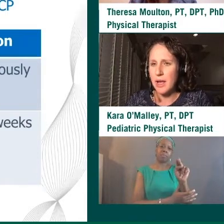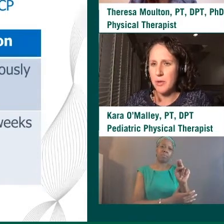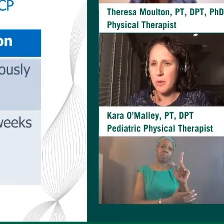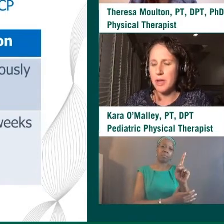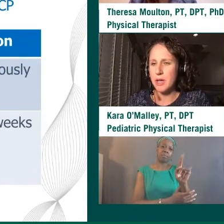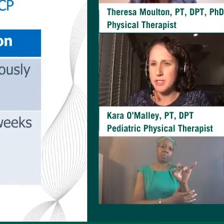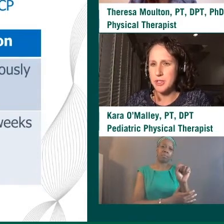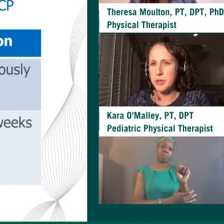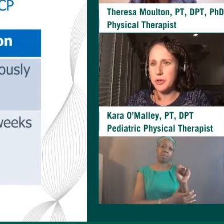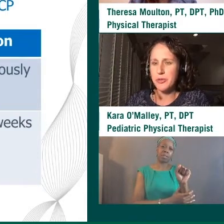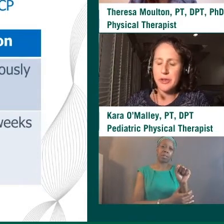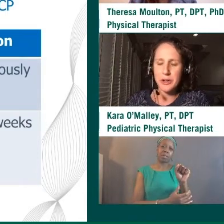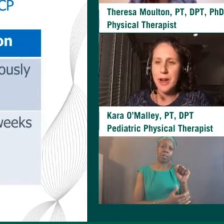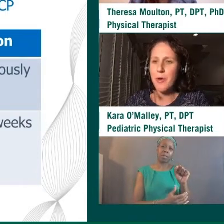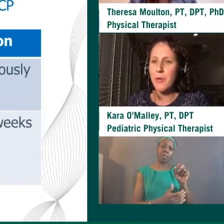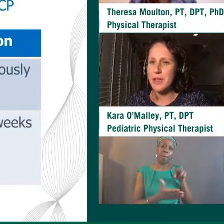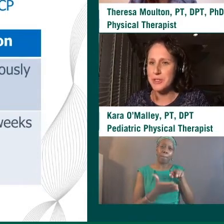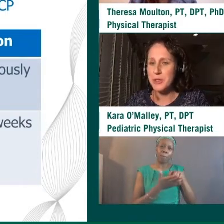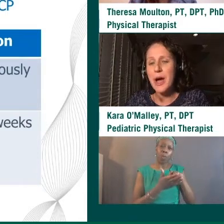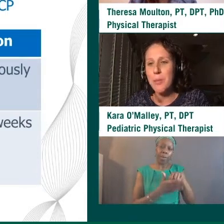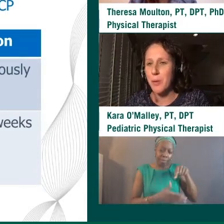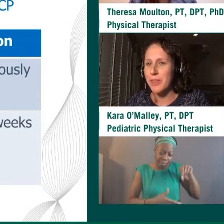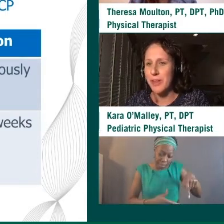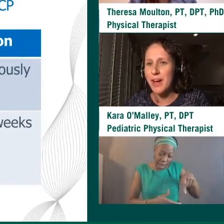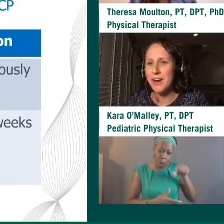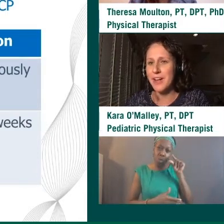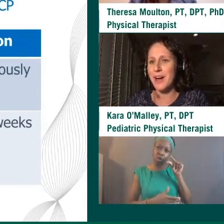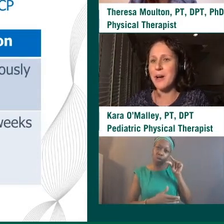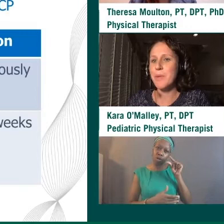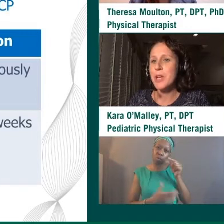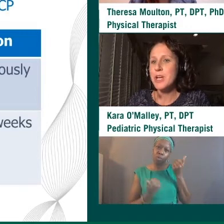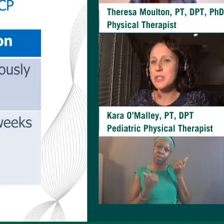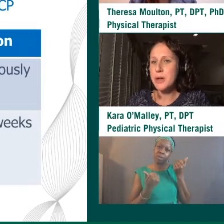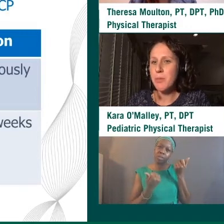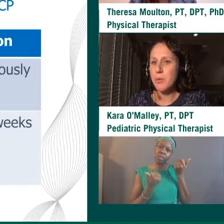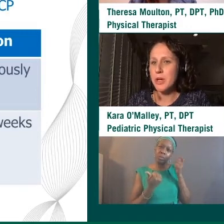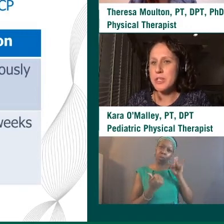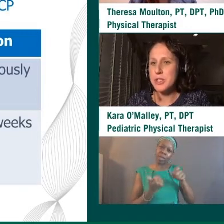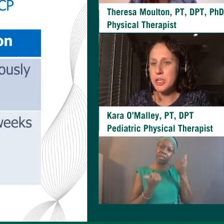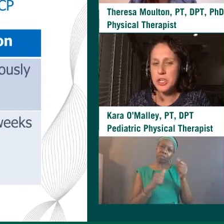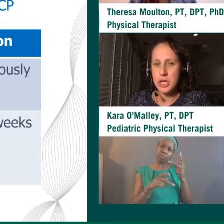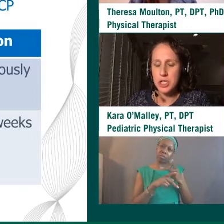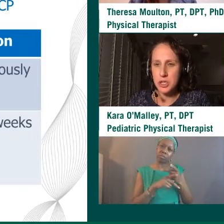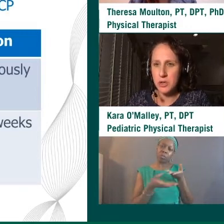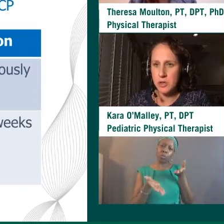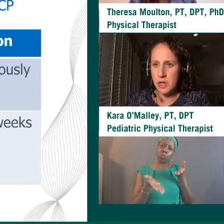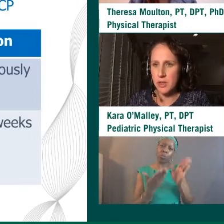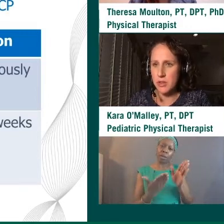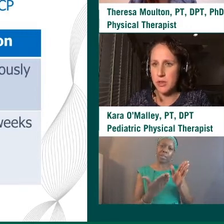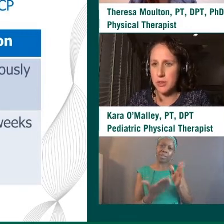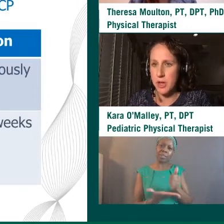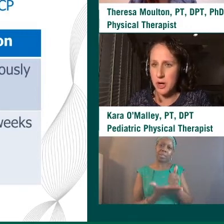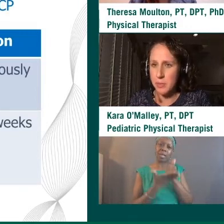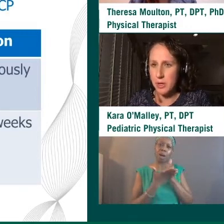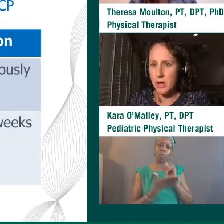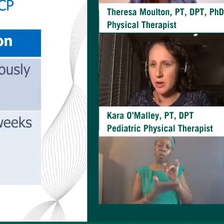And we need to figure out ways to help with that. Some research has shown that therapy,